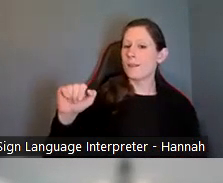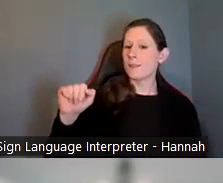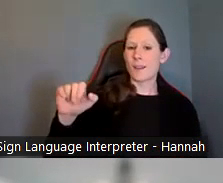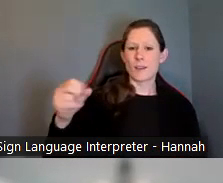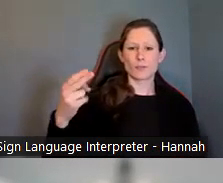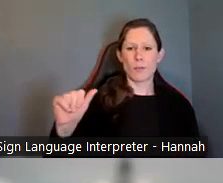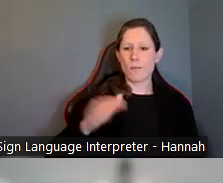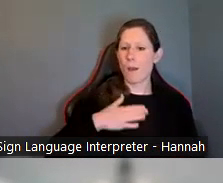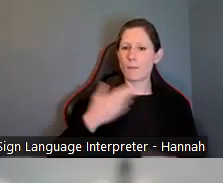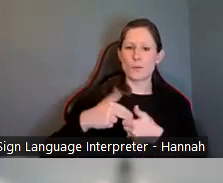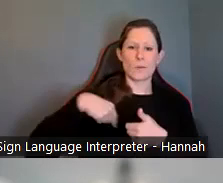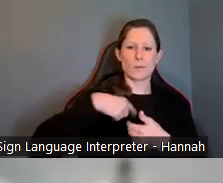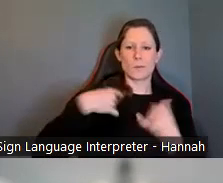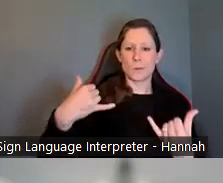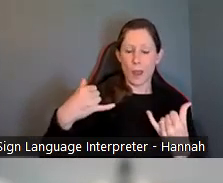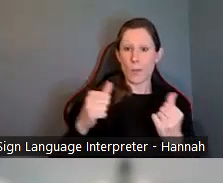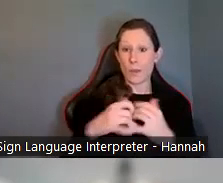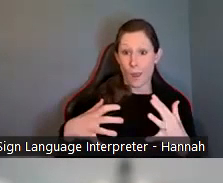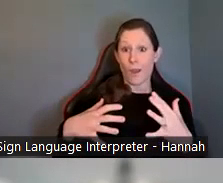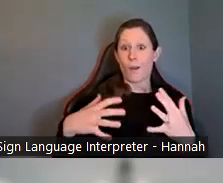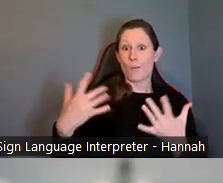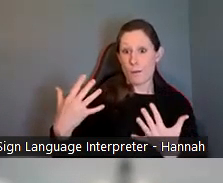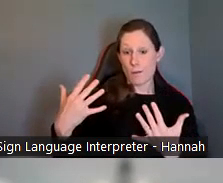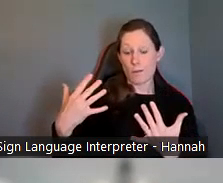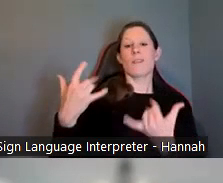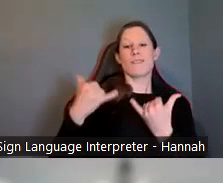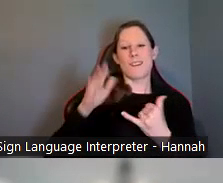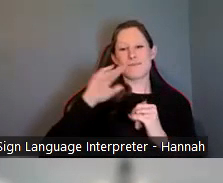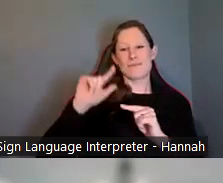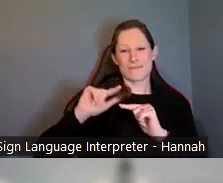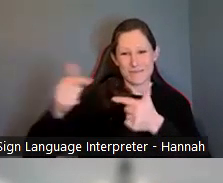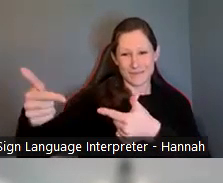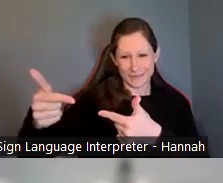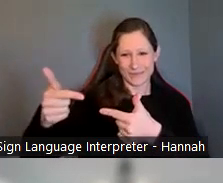do and I'll turn it over to you.